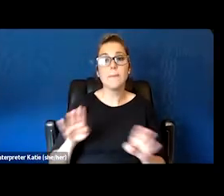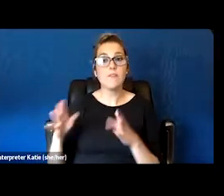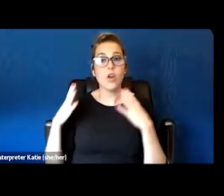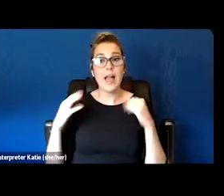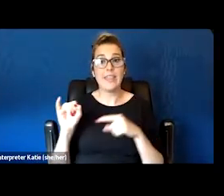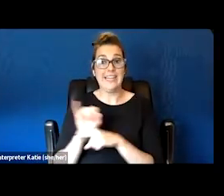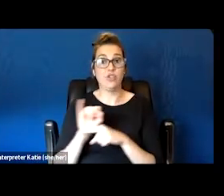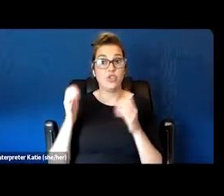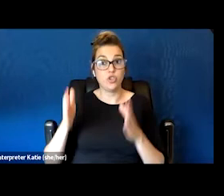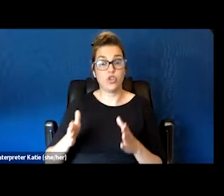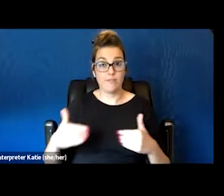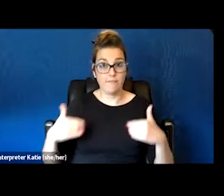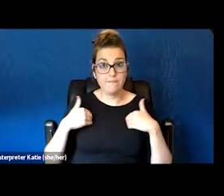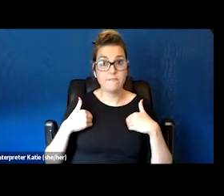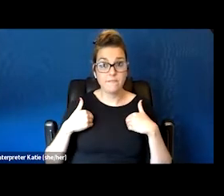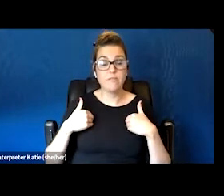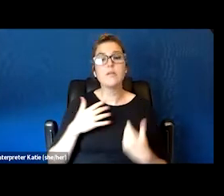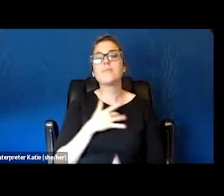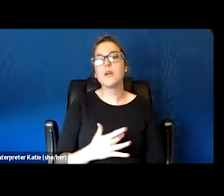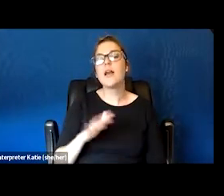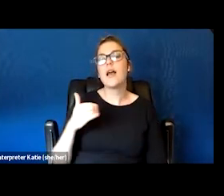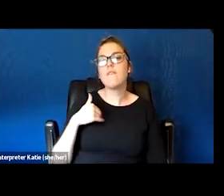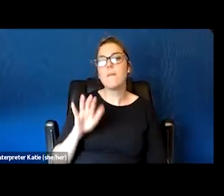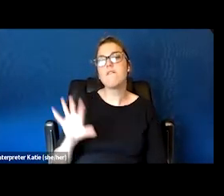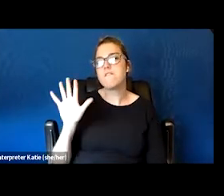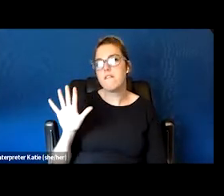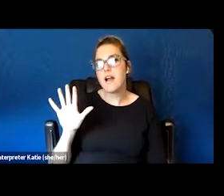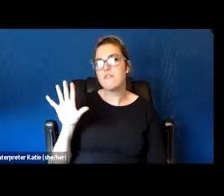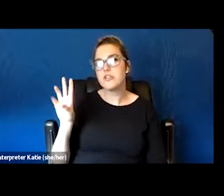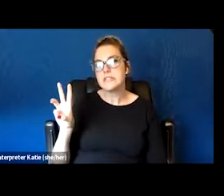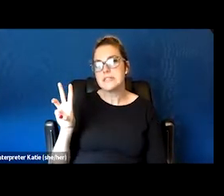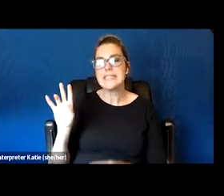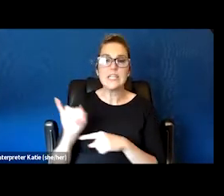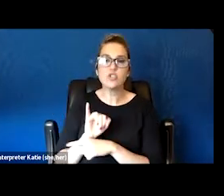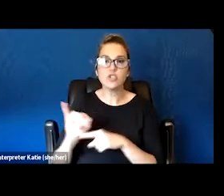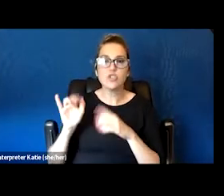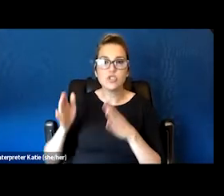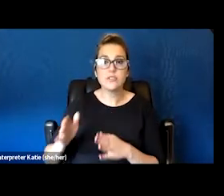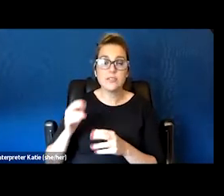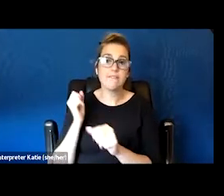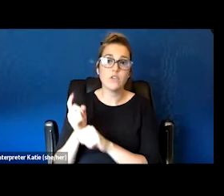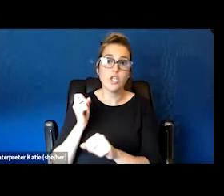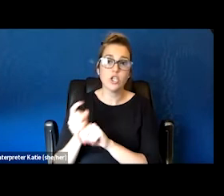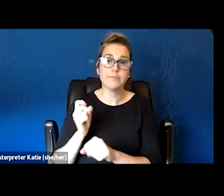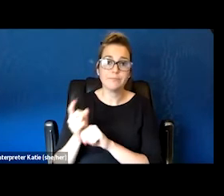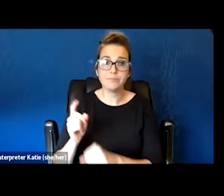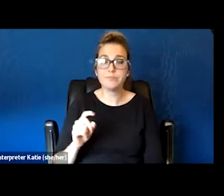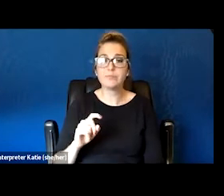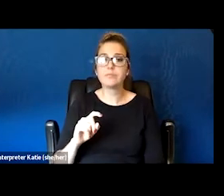So we have about five or six usually each year, MFT interns who really work with this licensed clinician